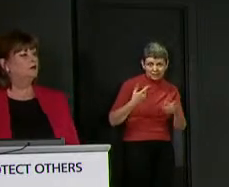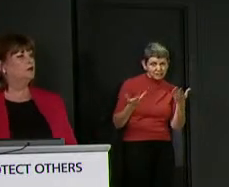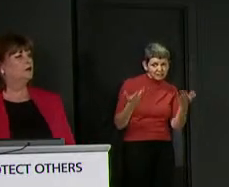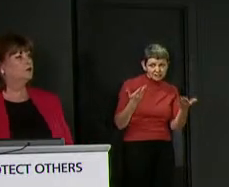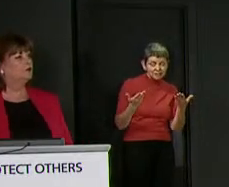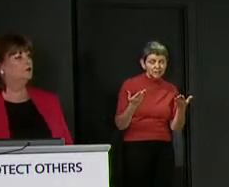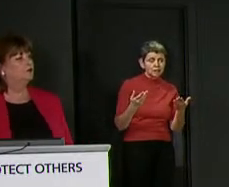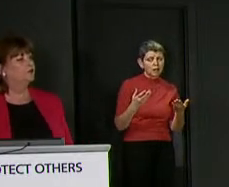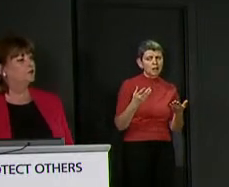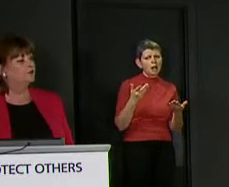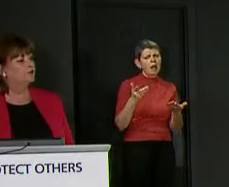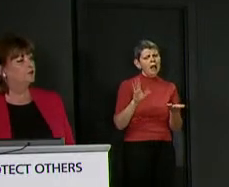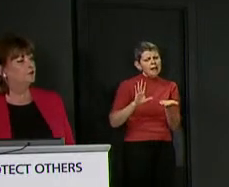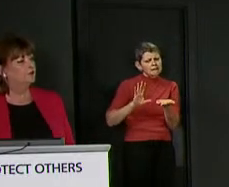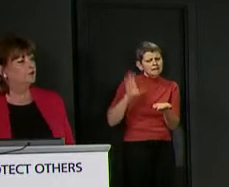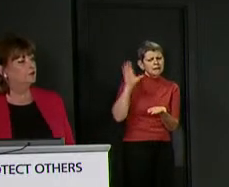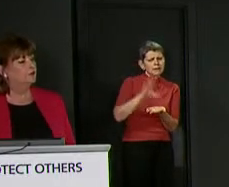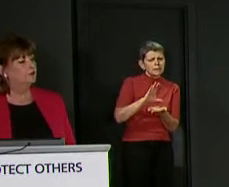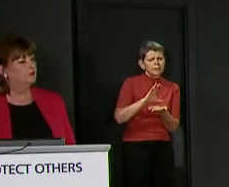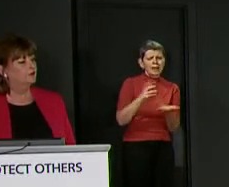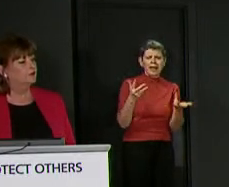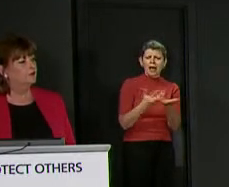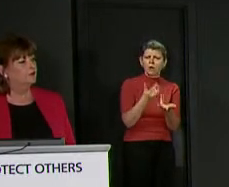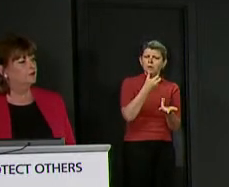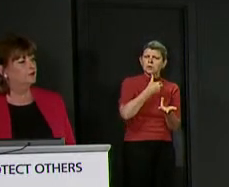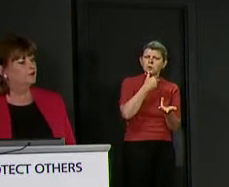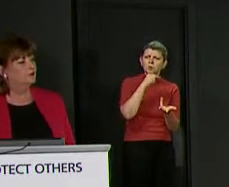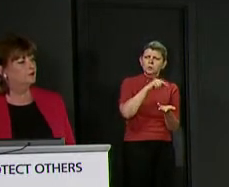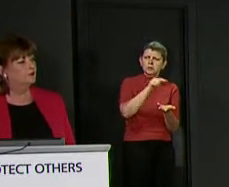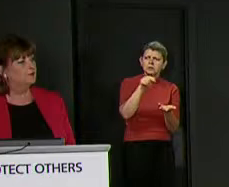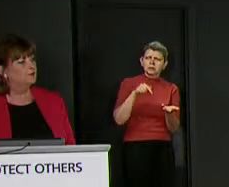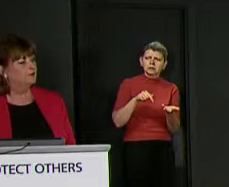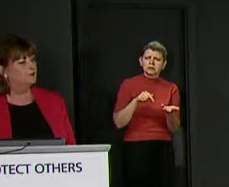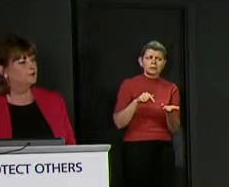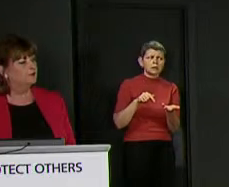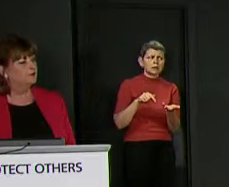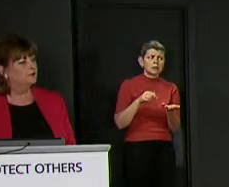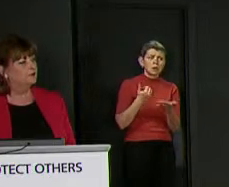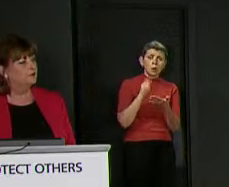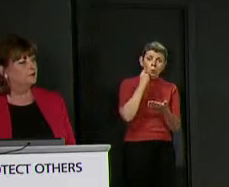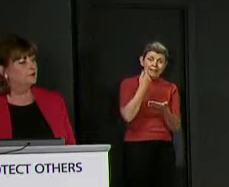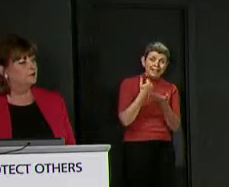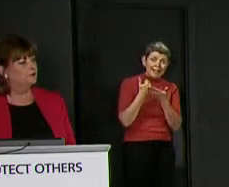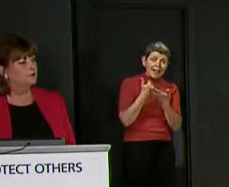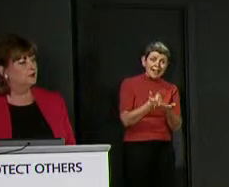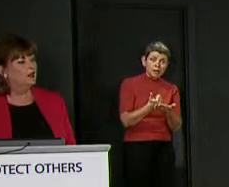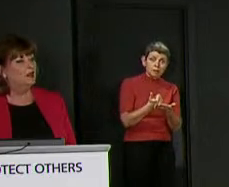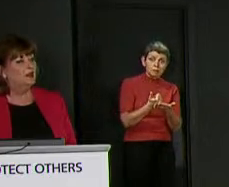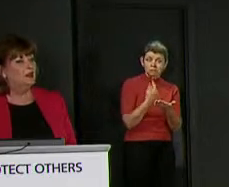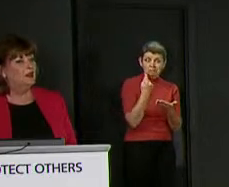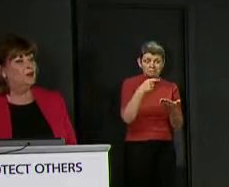explain how this money will be used, and will it give any help to people working in the industry?